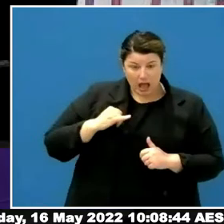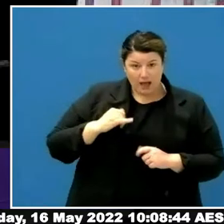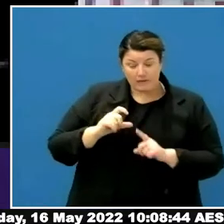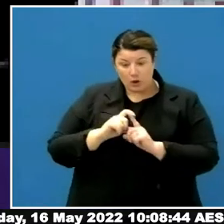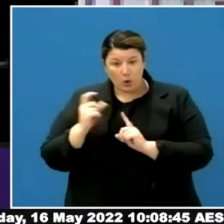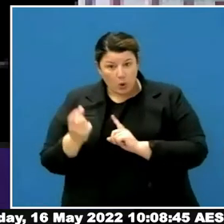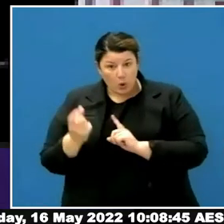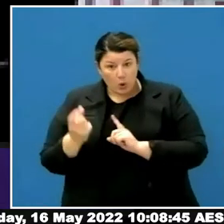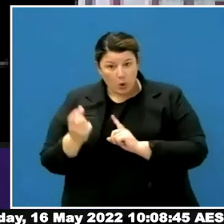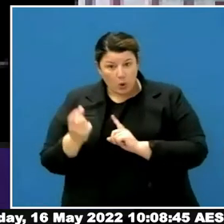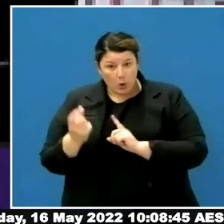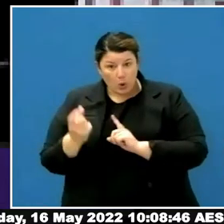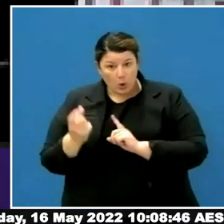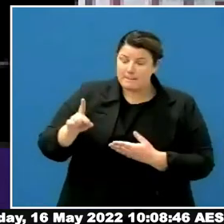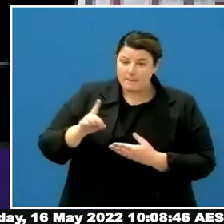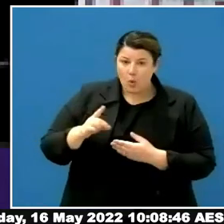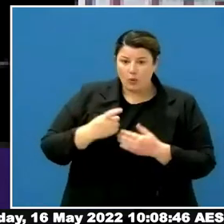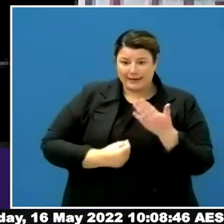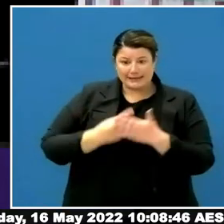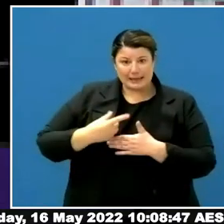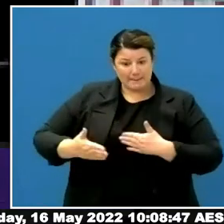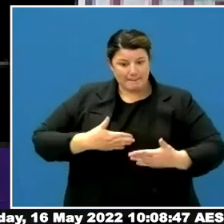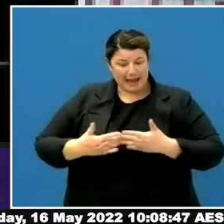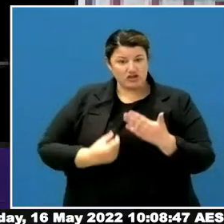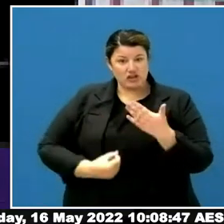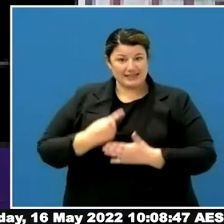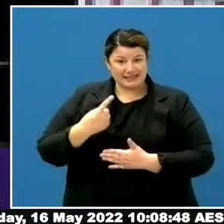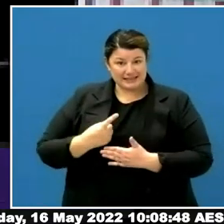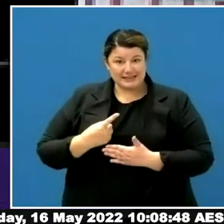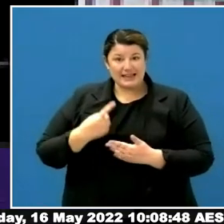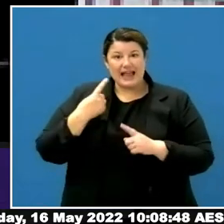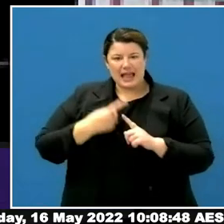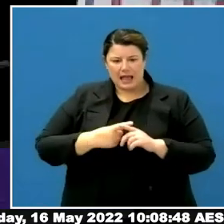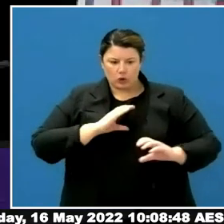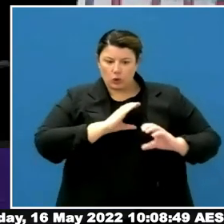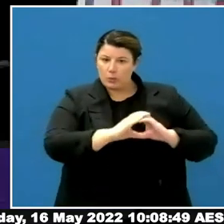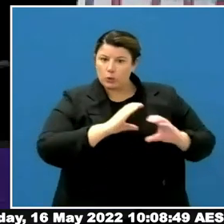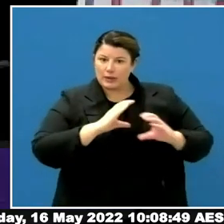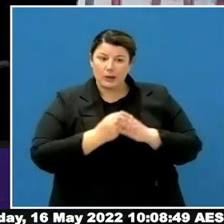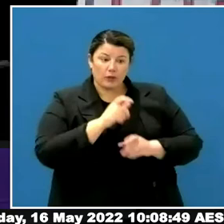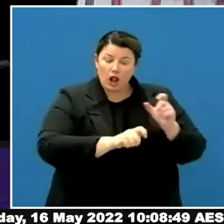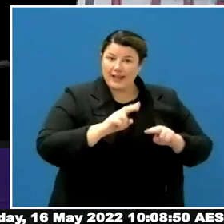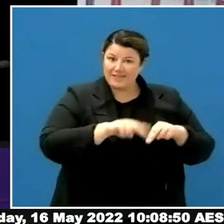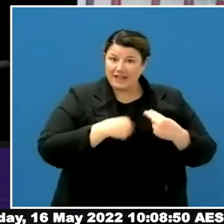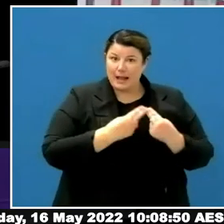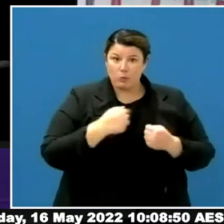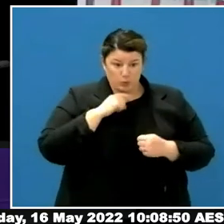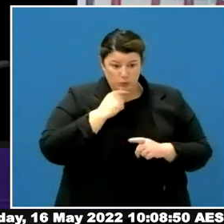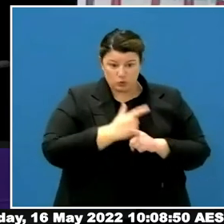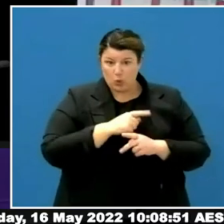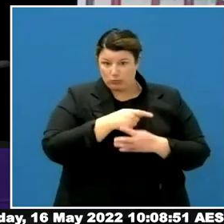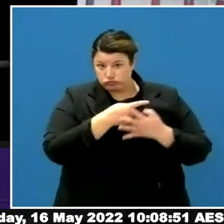and responding to incidents, and its approach to communicating with clients and families involved in its day programs.